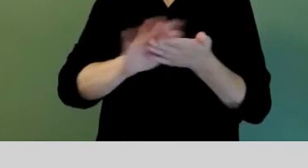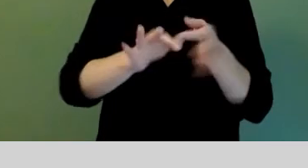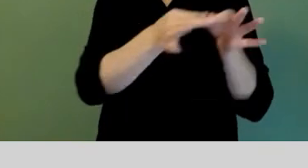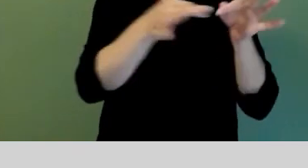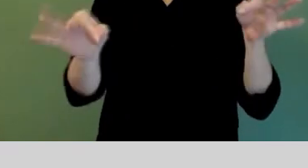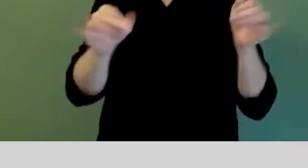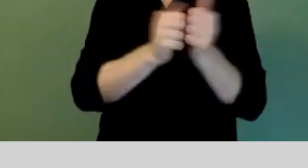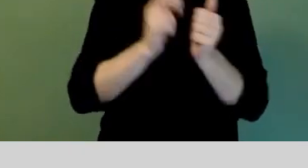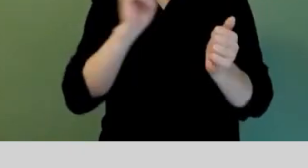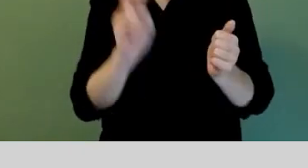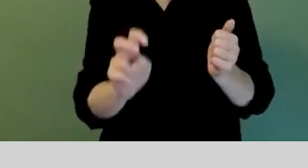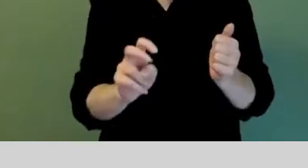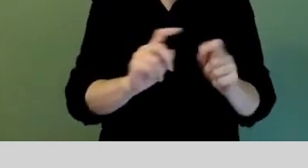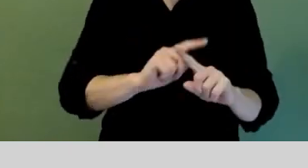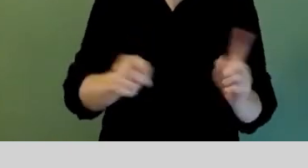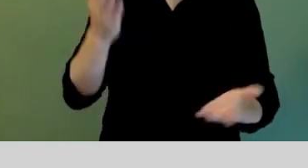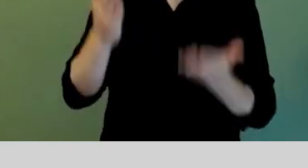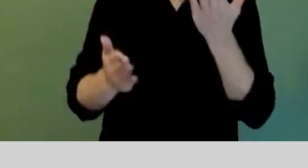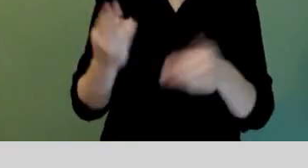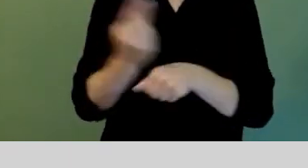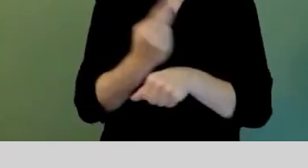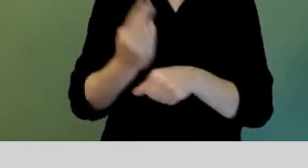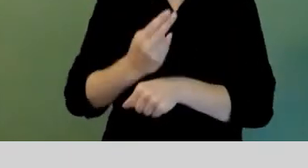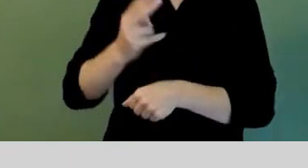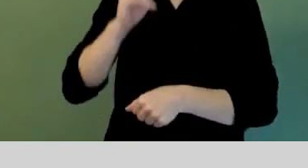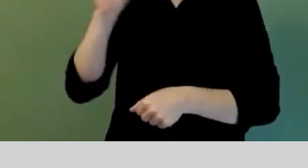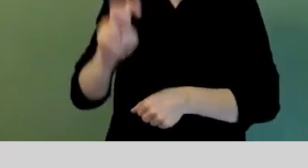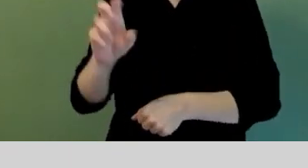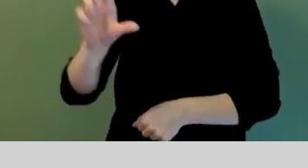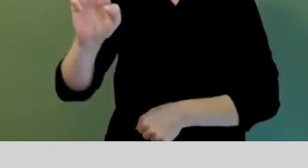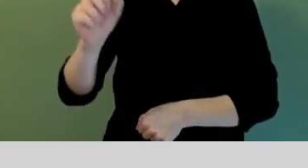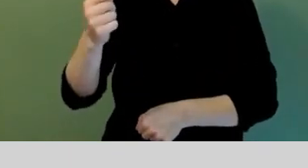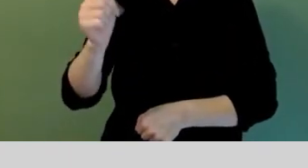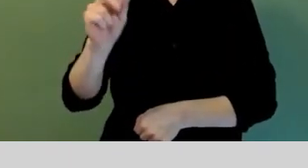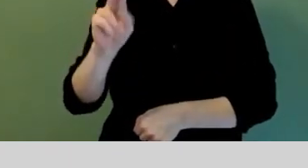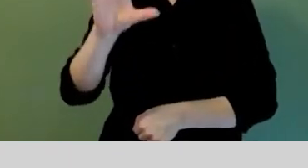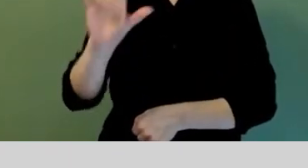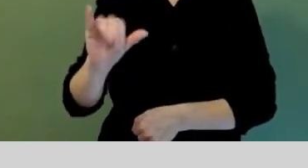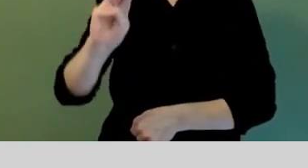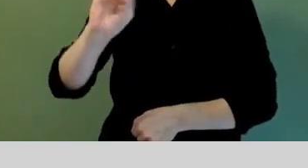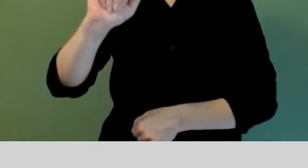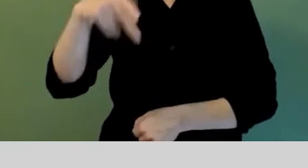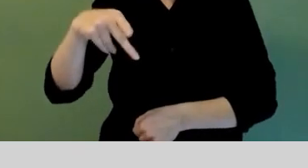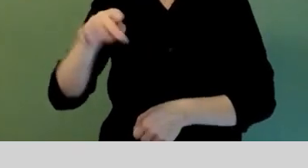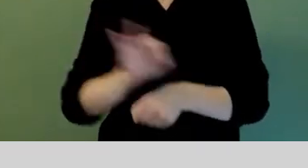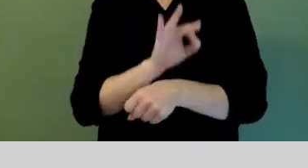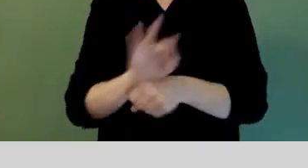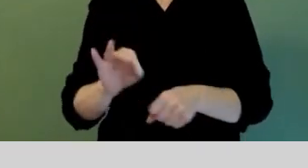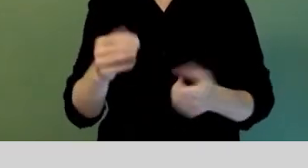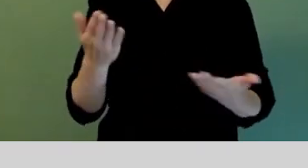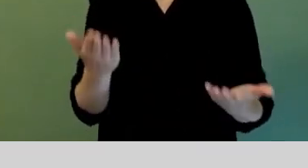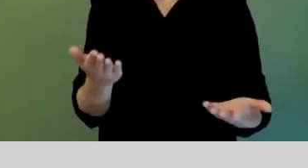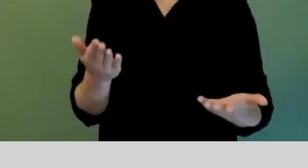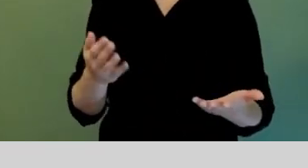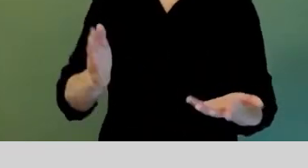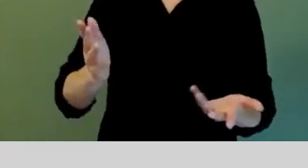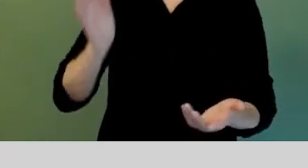with Python's legacy map function instead. So previously we would define a multiline function